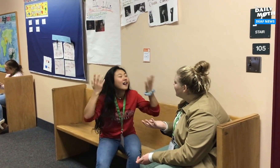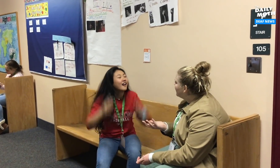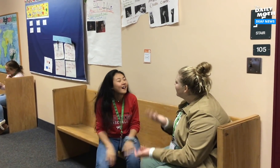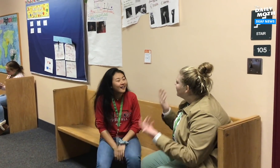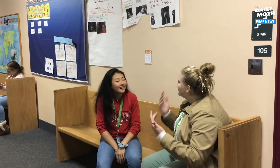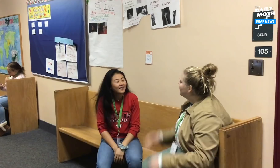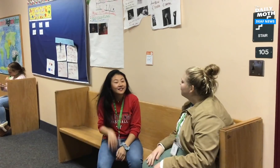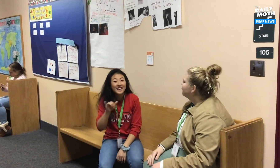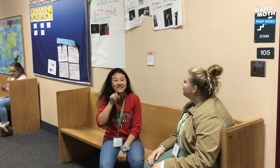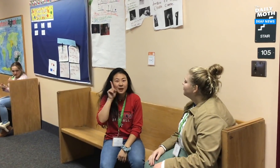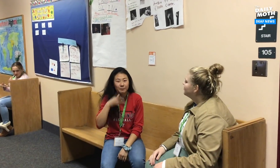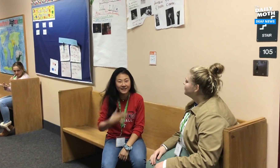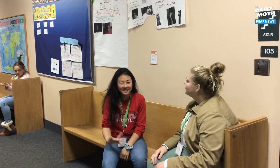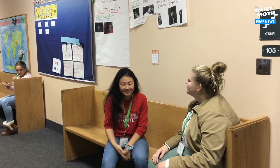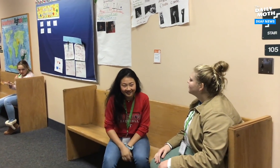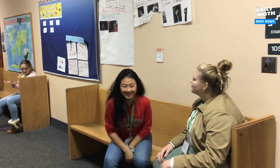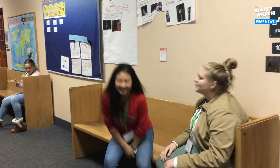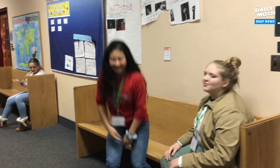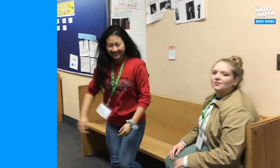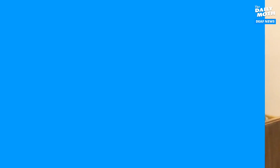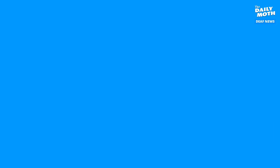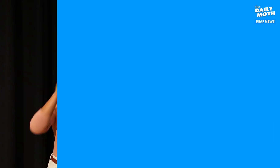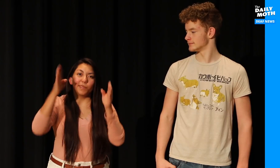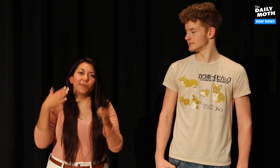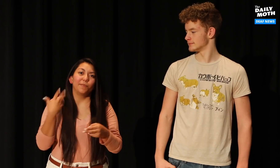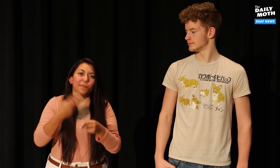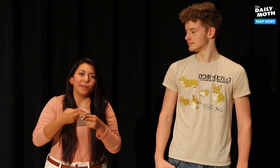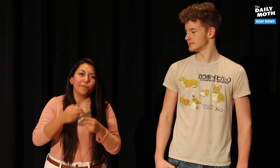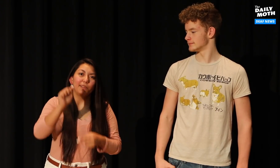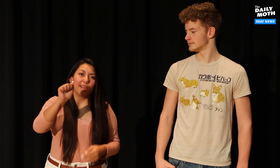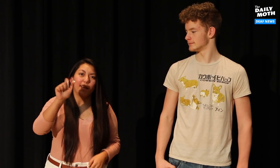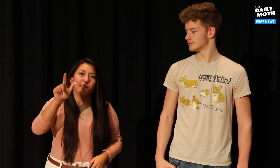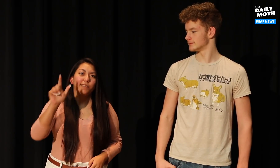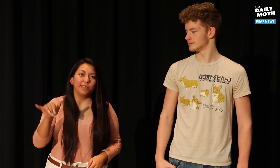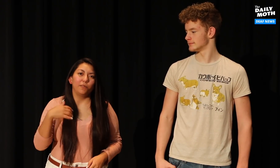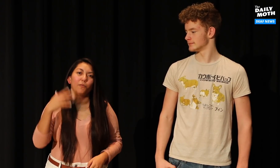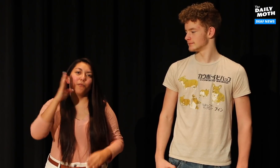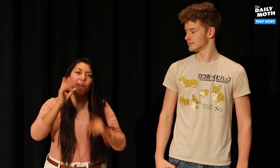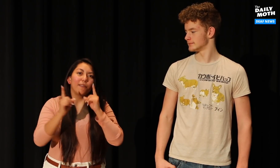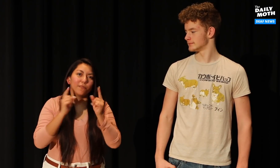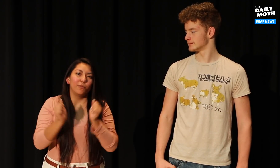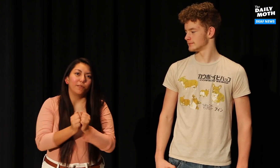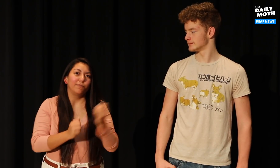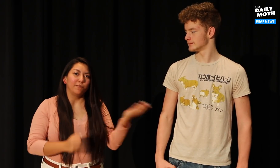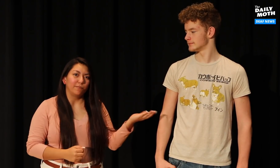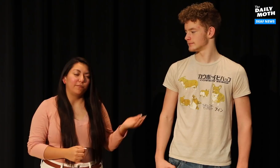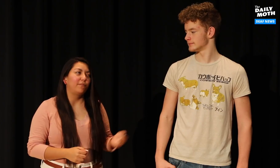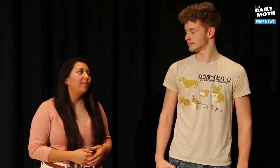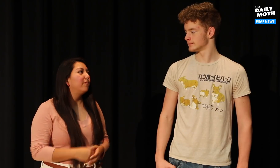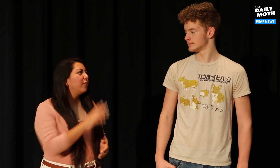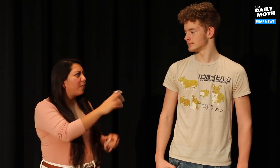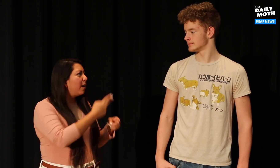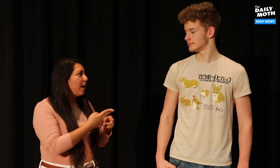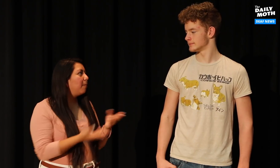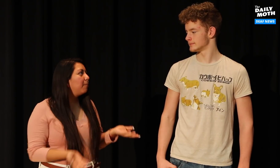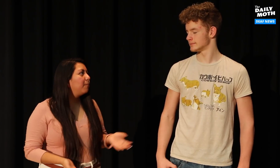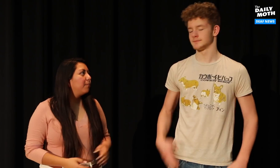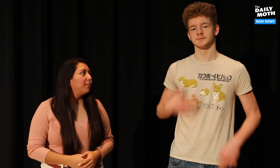Oh well! That’s a Deaf Bing! Hello, my name is Ally and I will be interviewing with him. What’s your name?